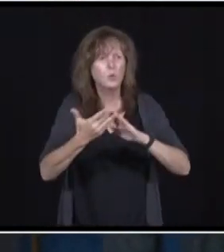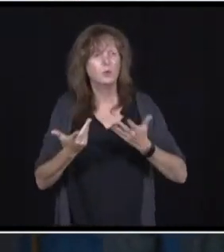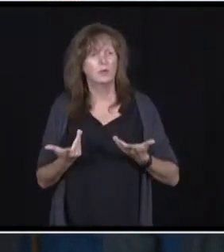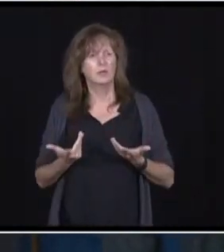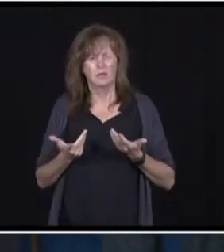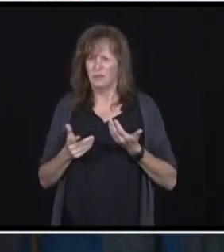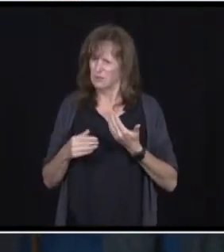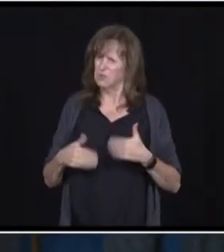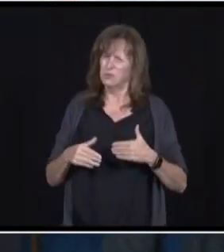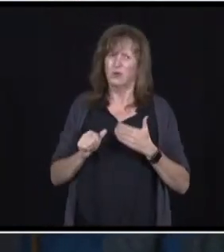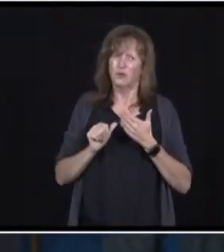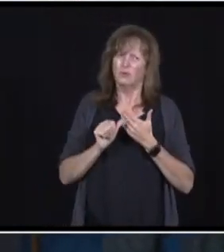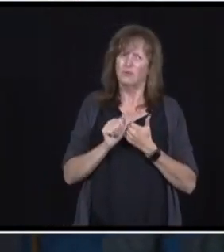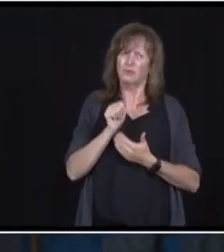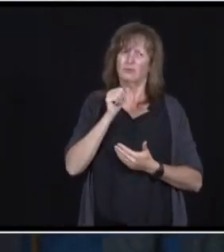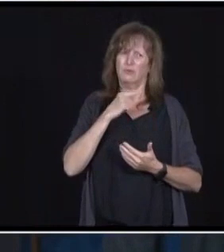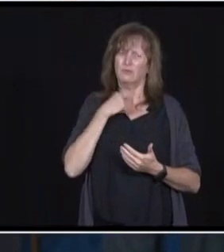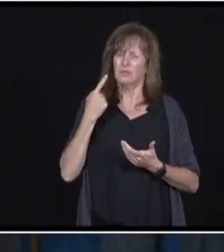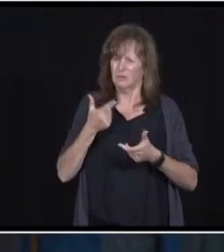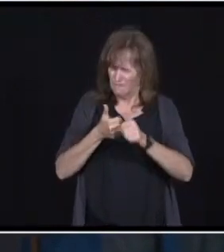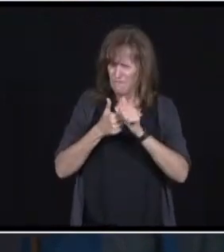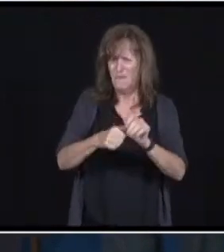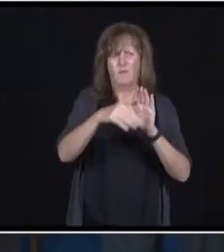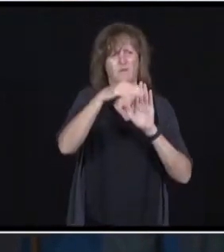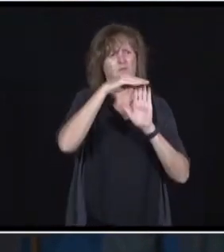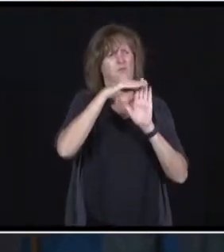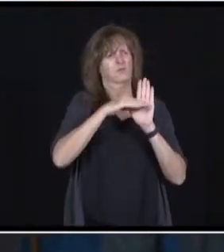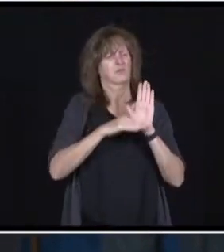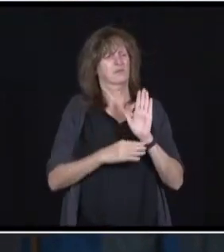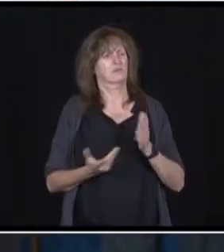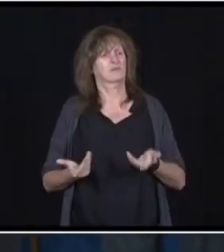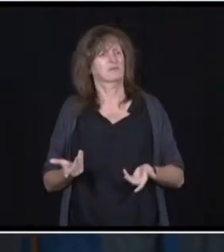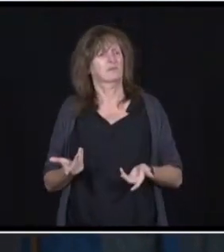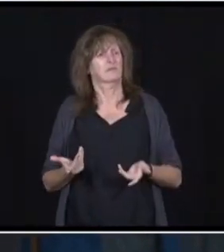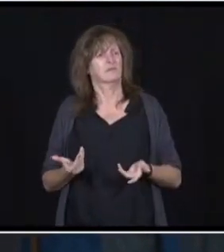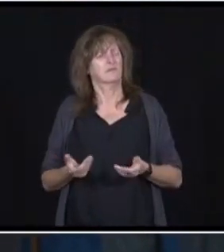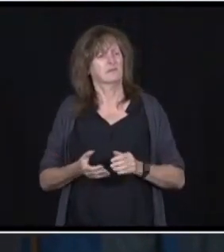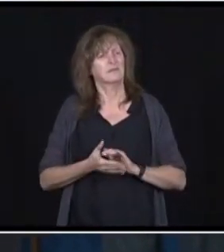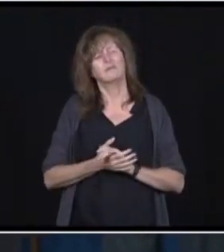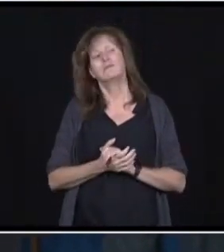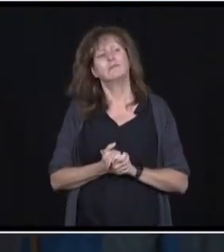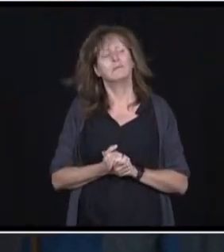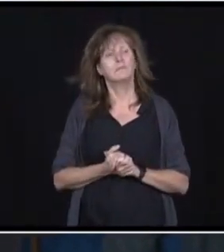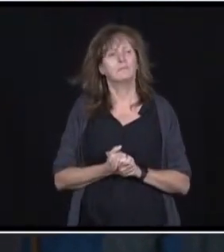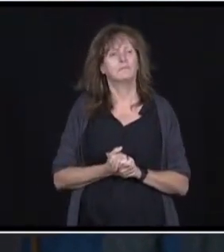And there is no reason anybody should be fine. Because if you follow the protocols and the guidelines